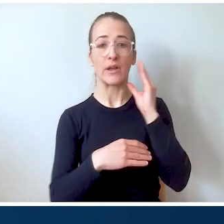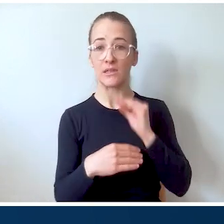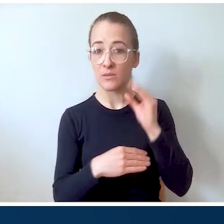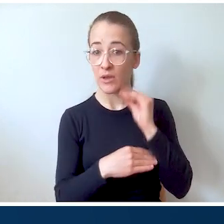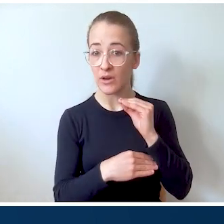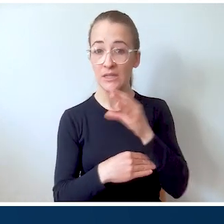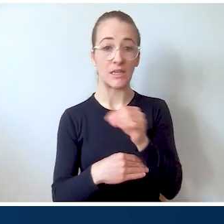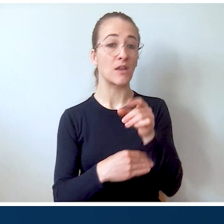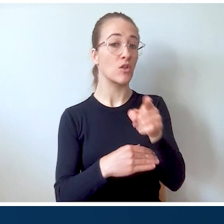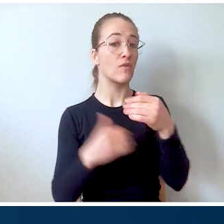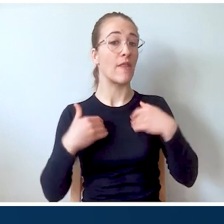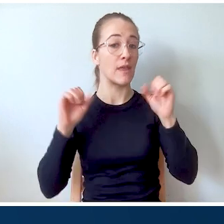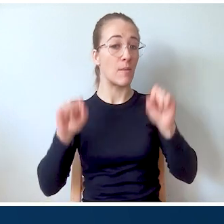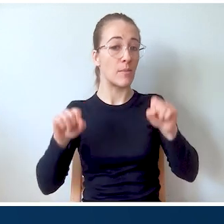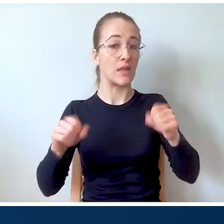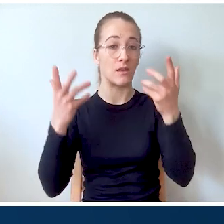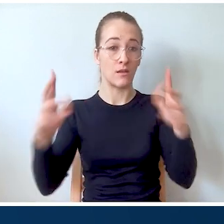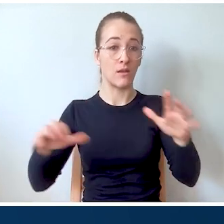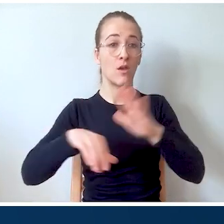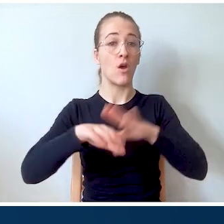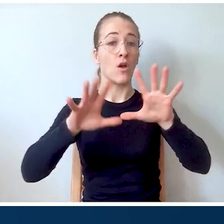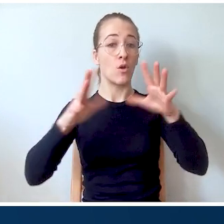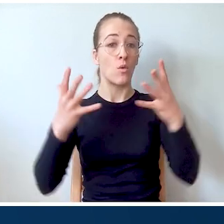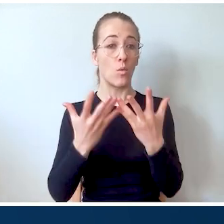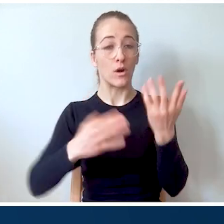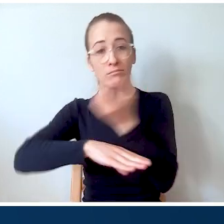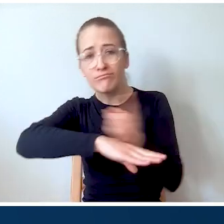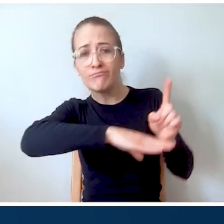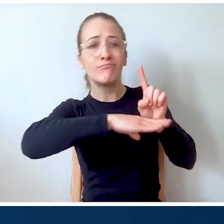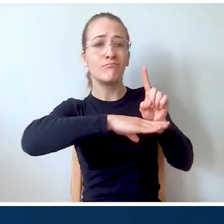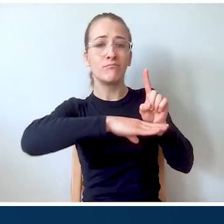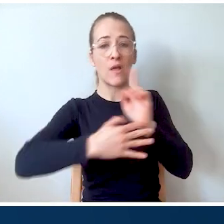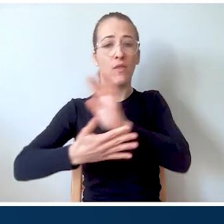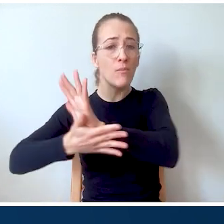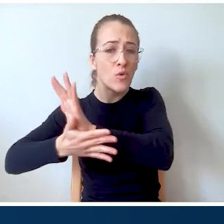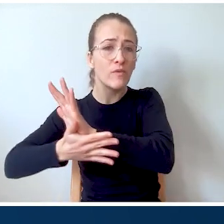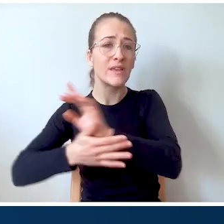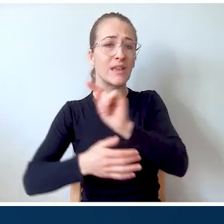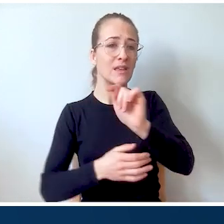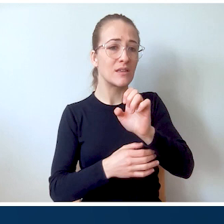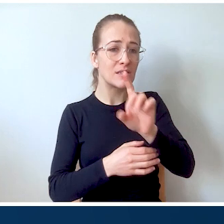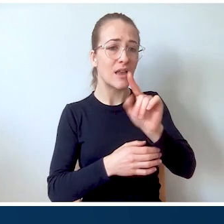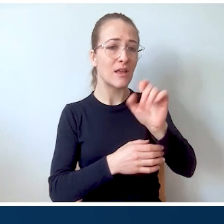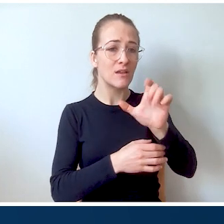and you've had the ability to do this on world stages, I mean, the movies, in your Ted Talks,